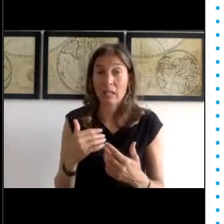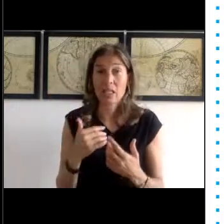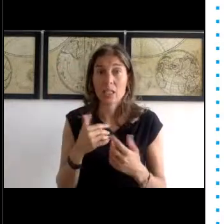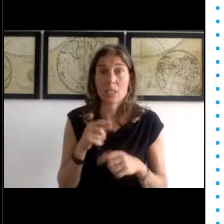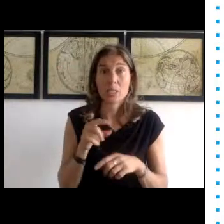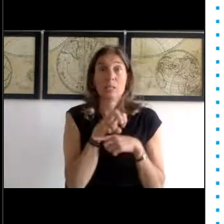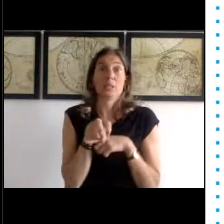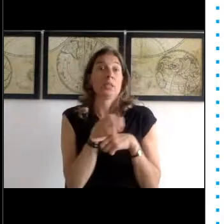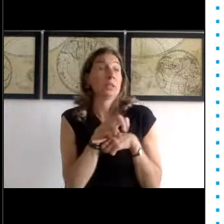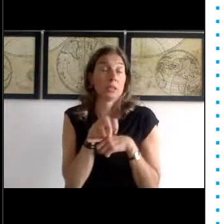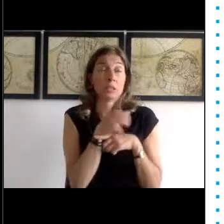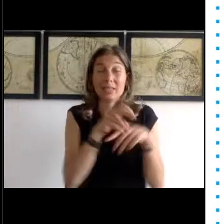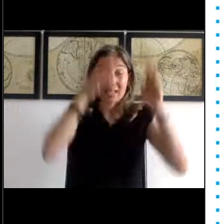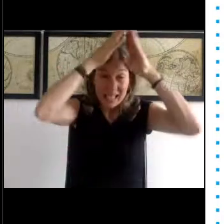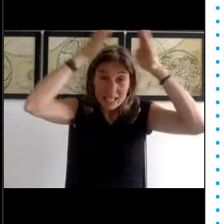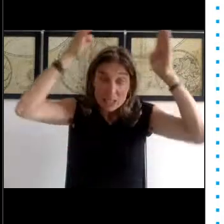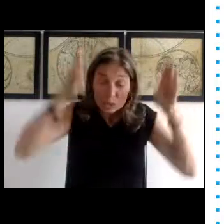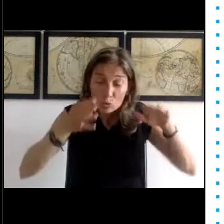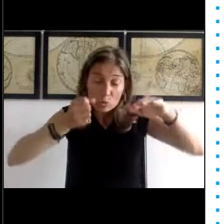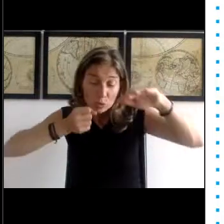and the Latvian one is with me on the picture.